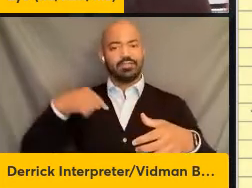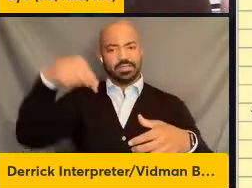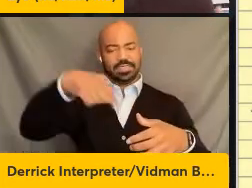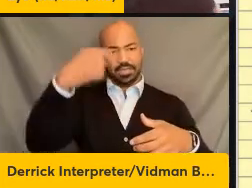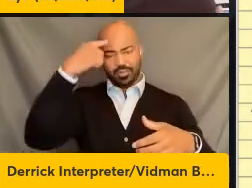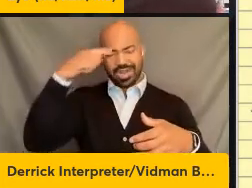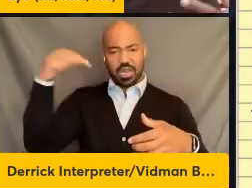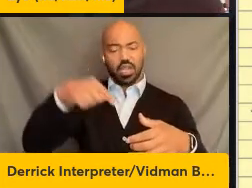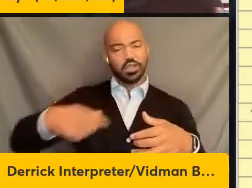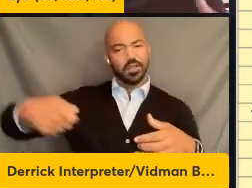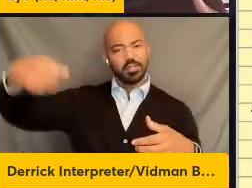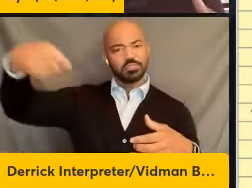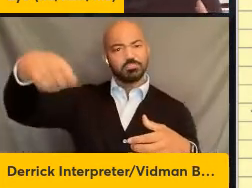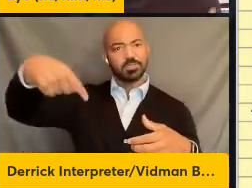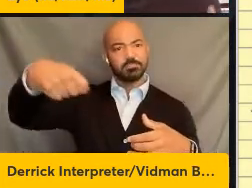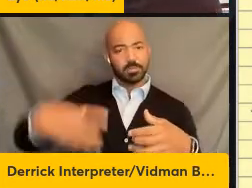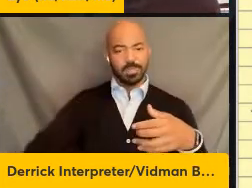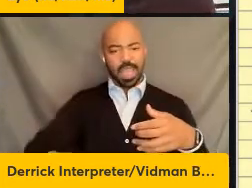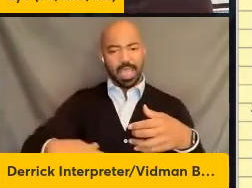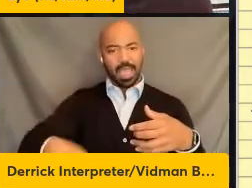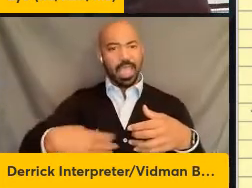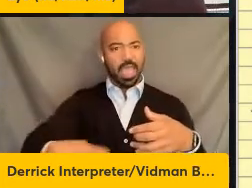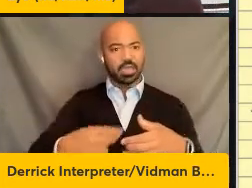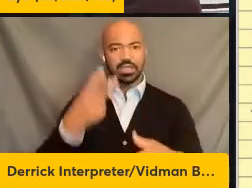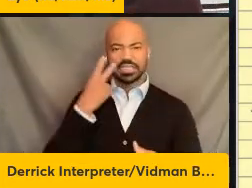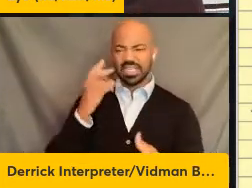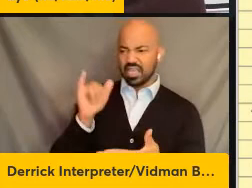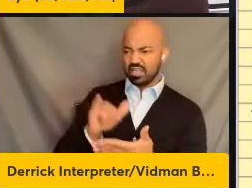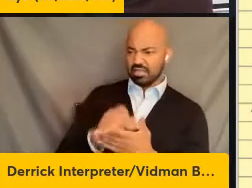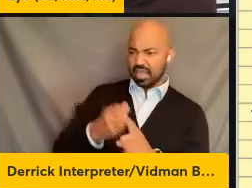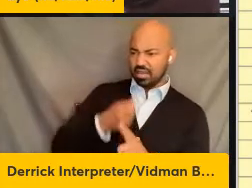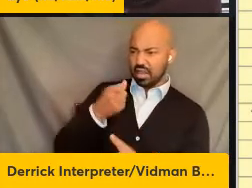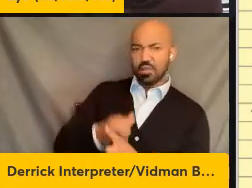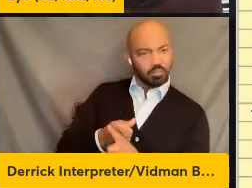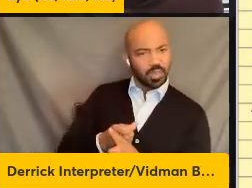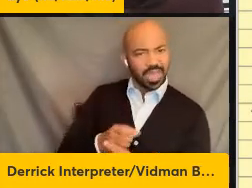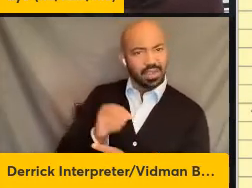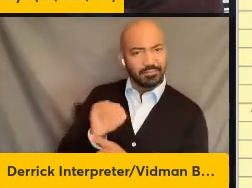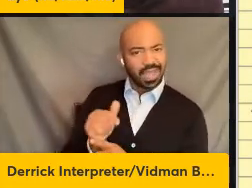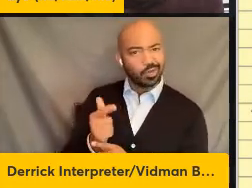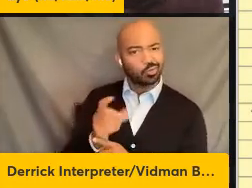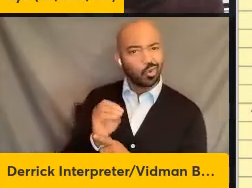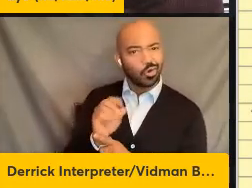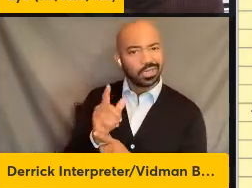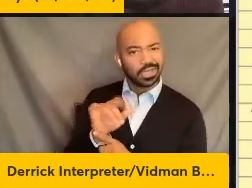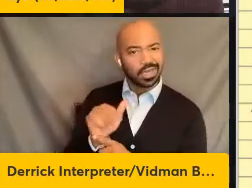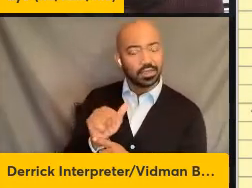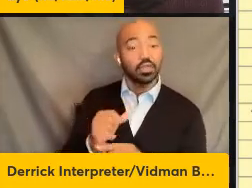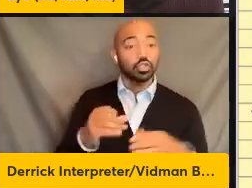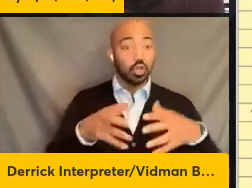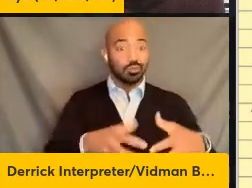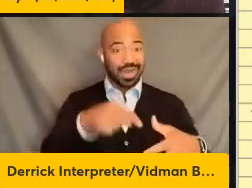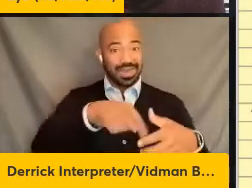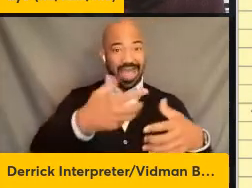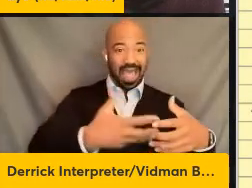environment that confers this unique identity on the microglia. And when they took out microglia from the brain, either in